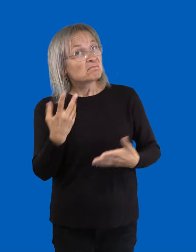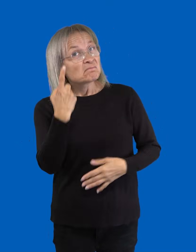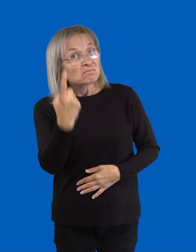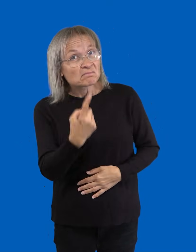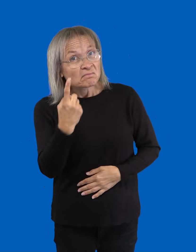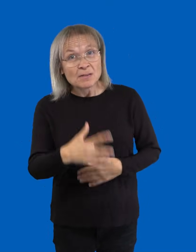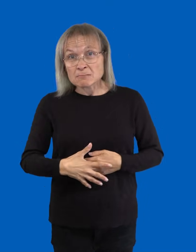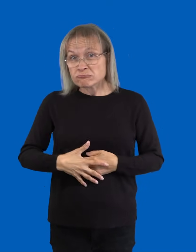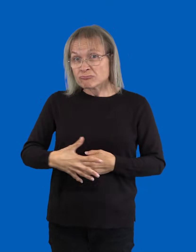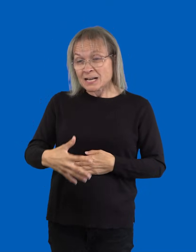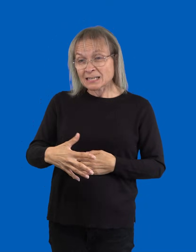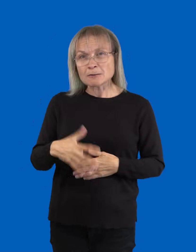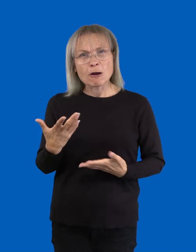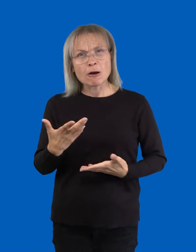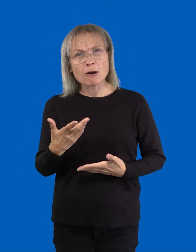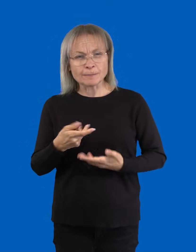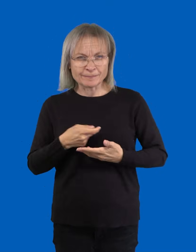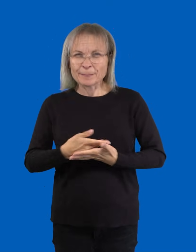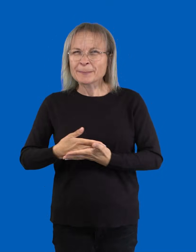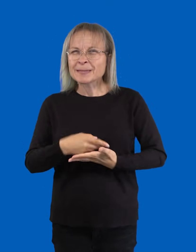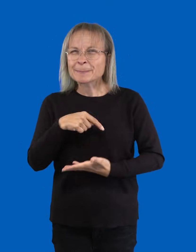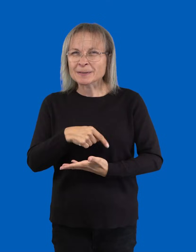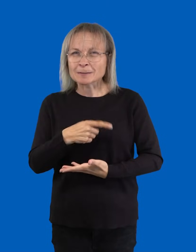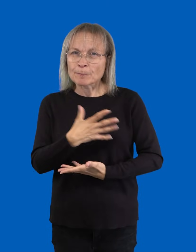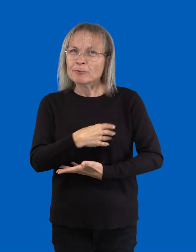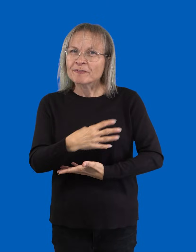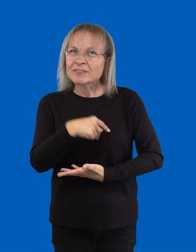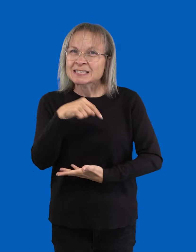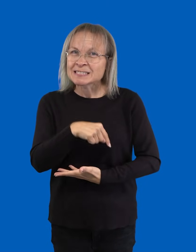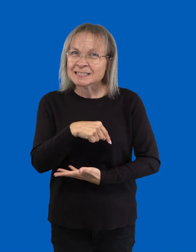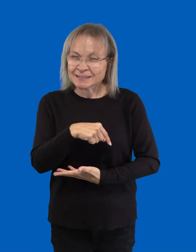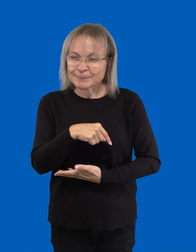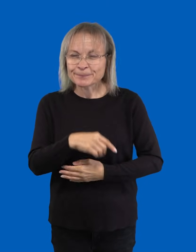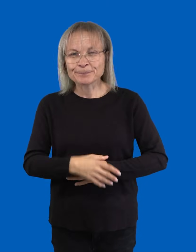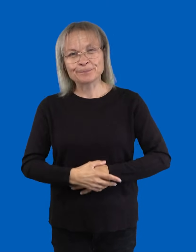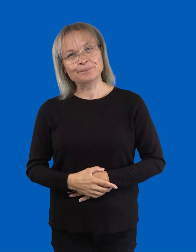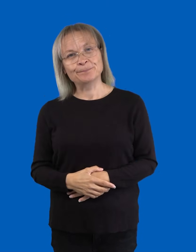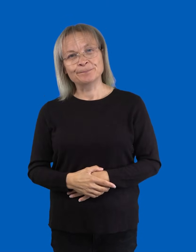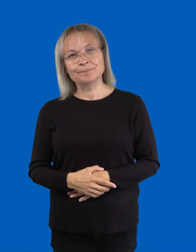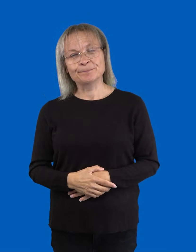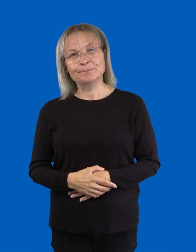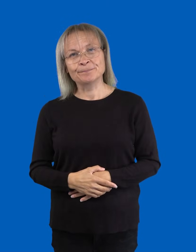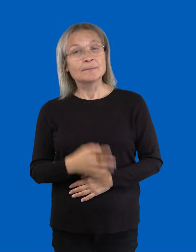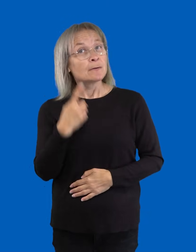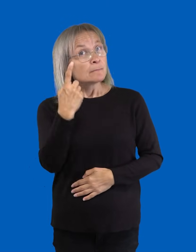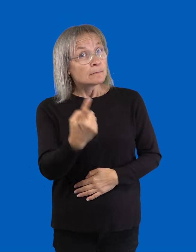are pregnant or breastfeeding